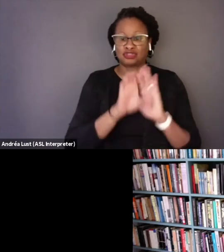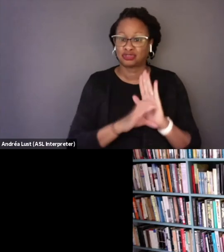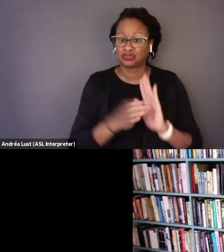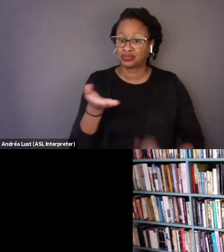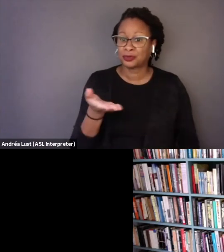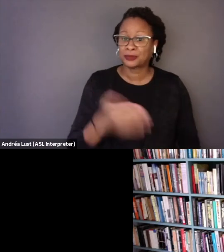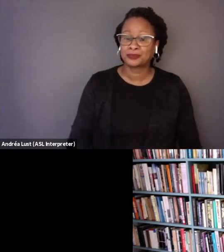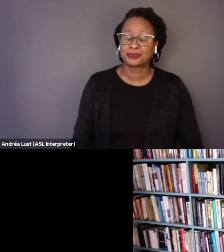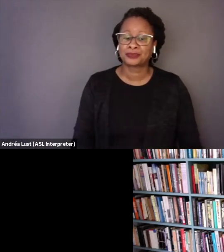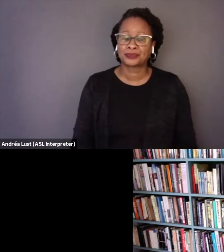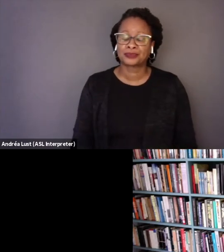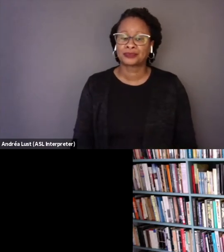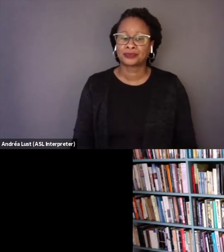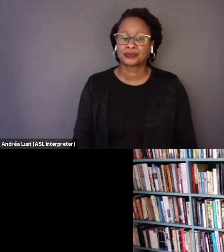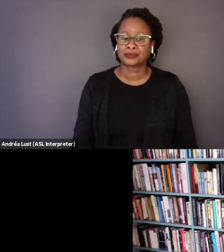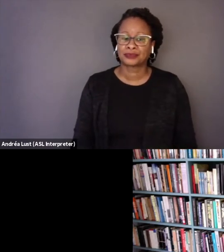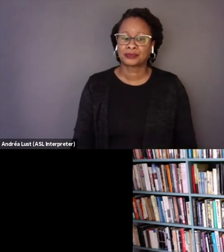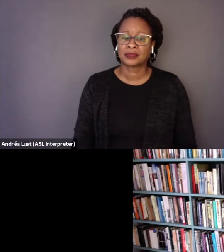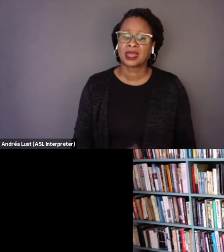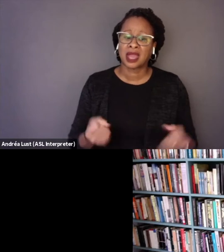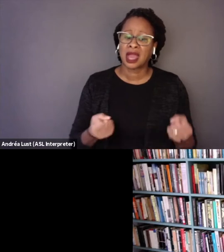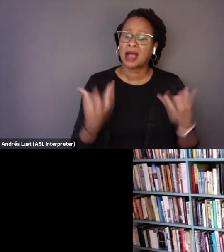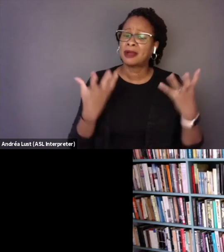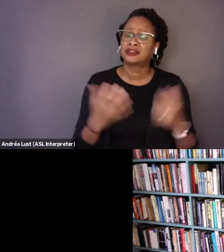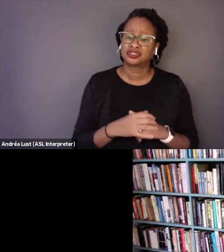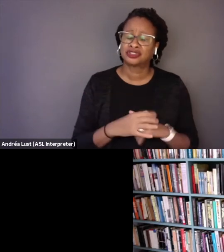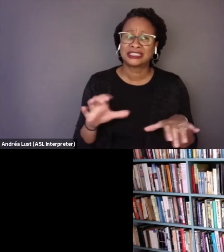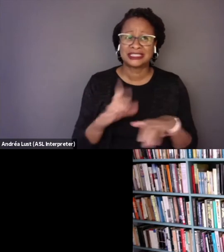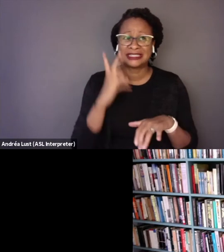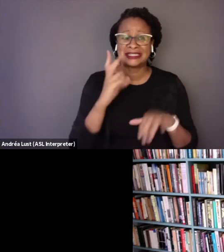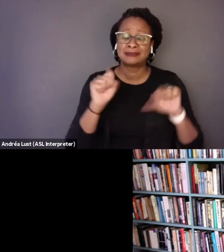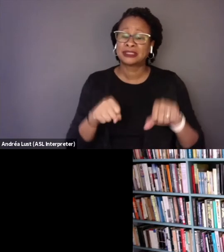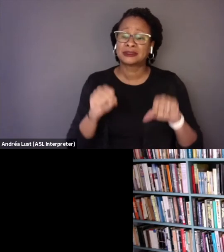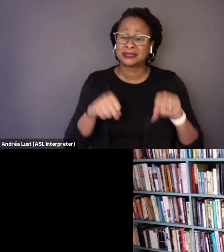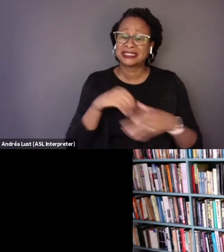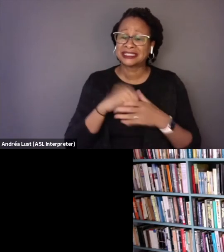Just how much was he seeing potential in the future of his mission?